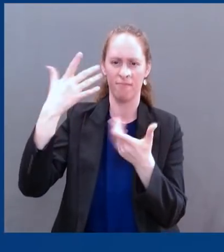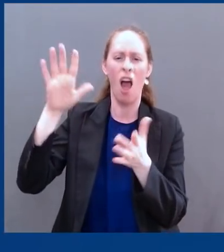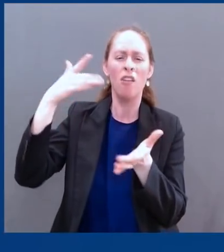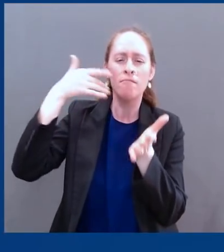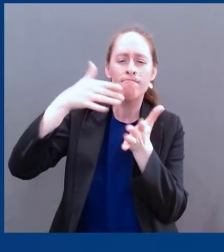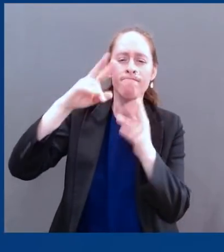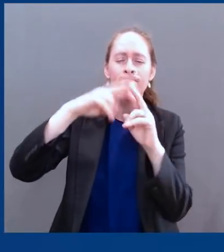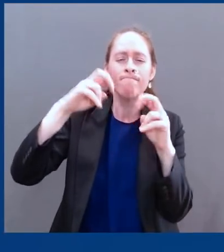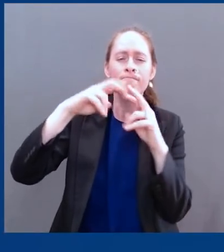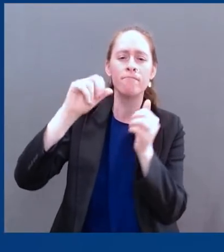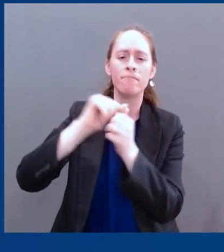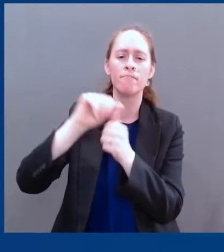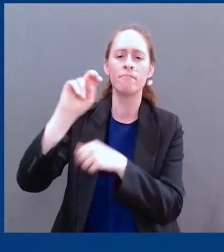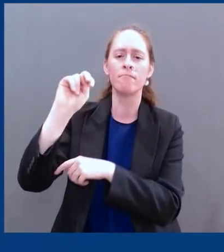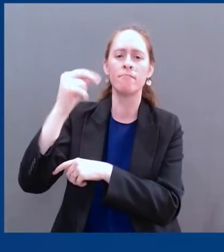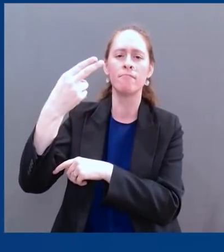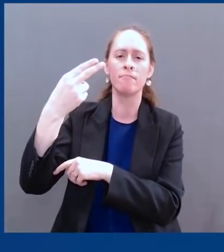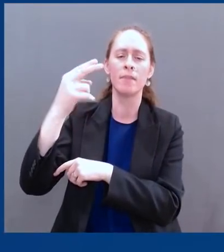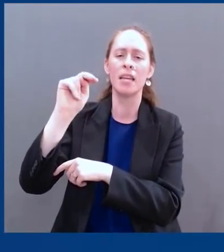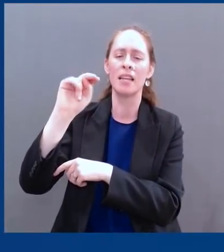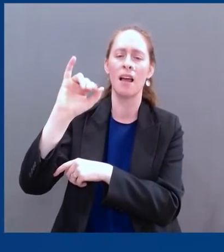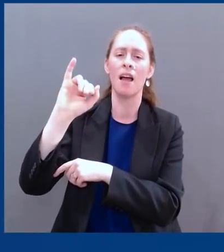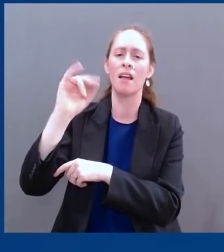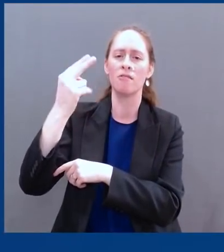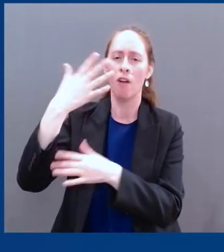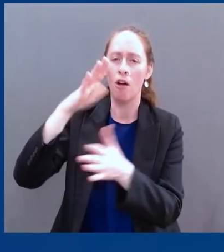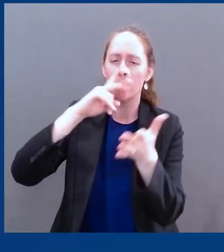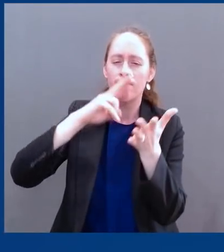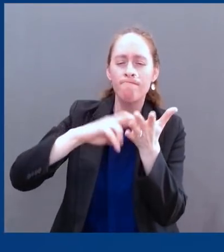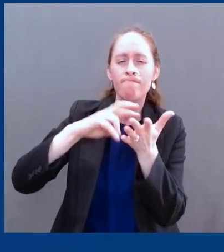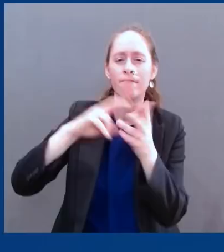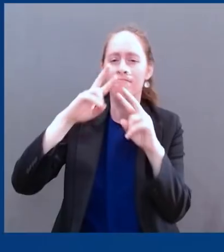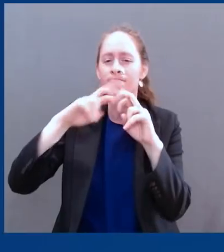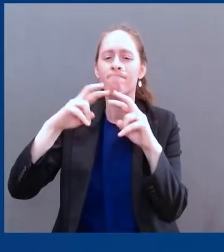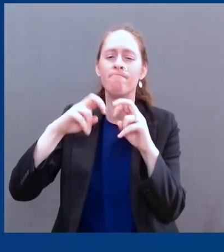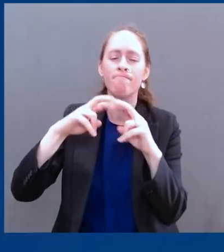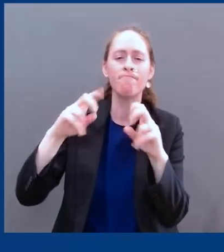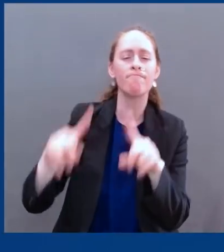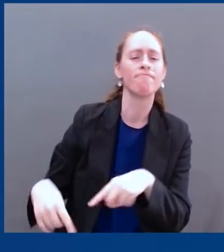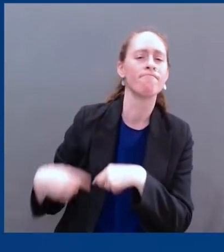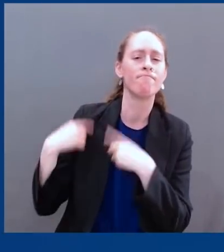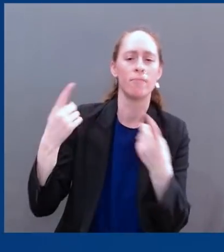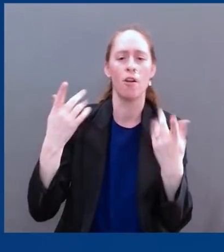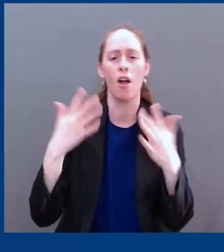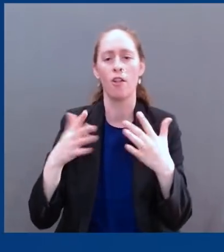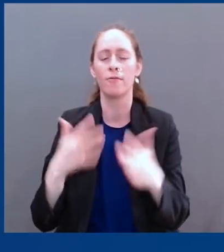in which they looked at the effect of a 25 microgram